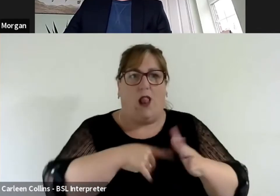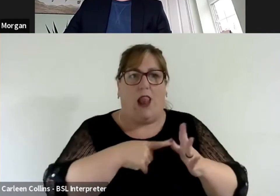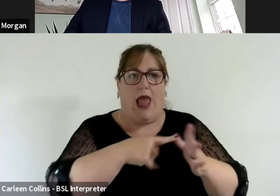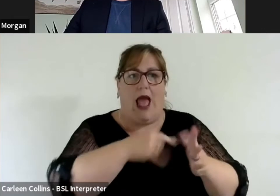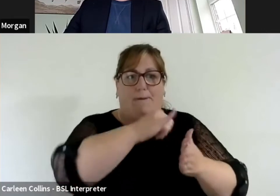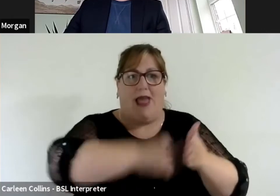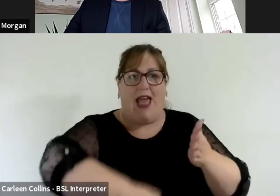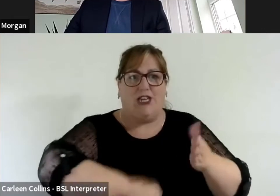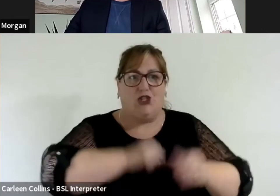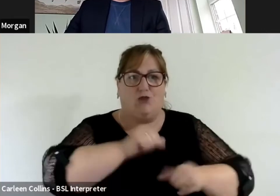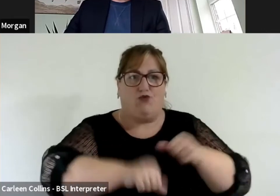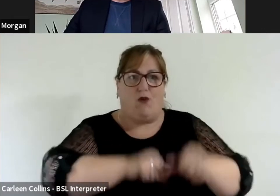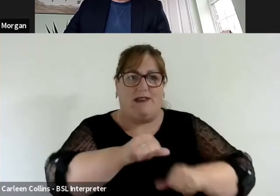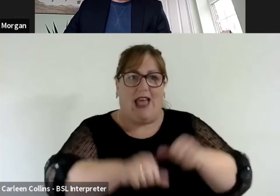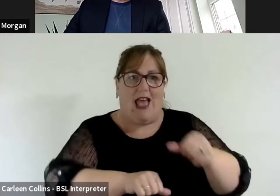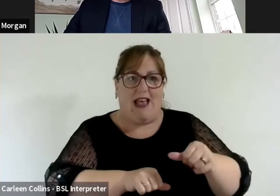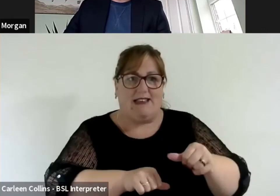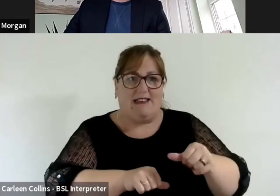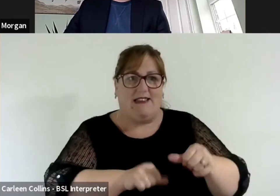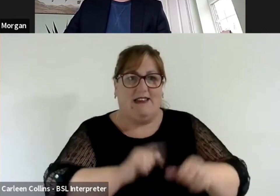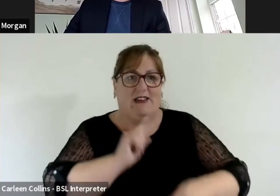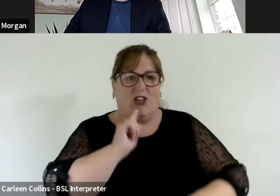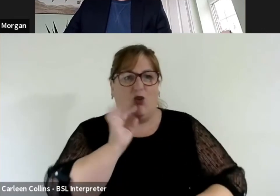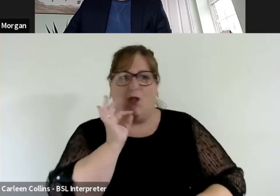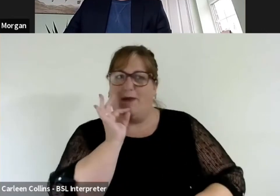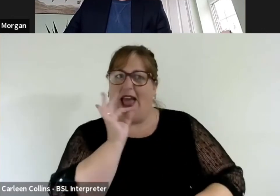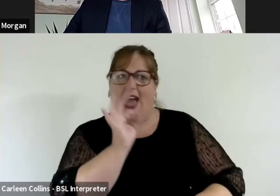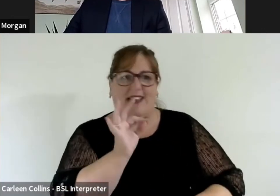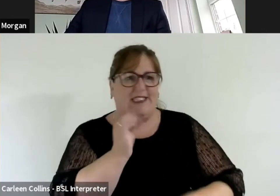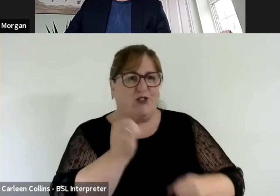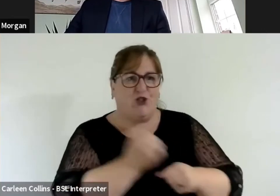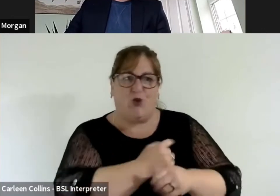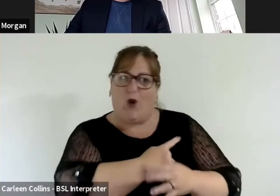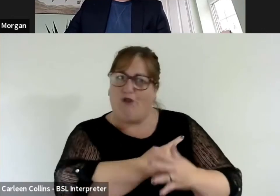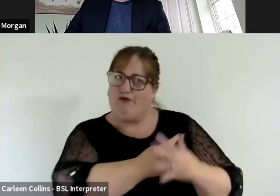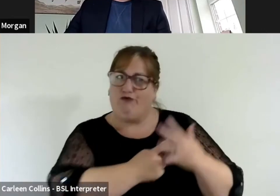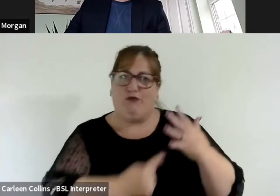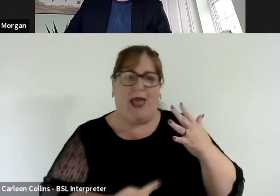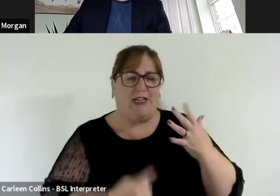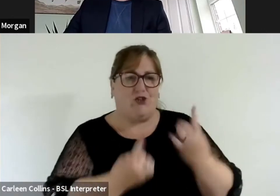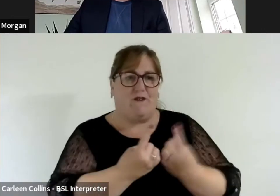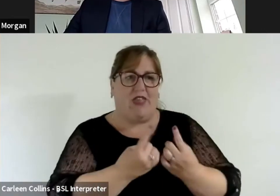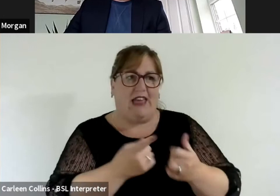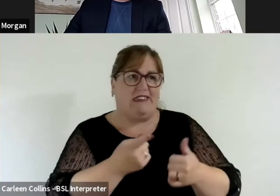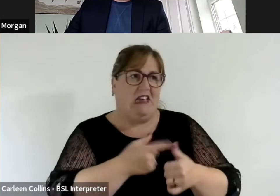That can sound dounting, but they are not intended for that purpose.